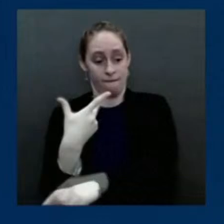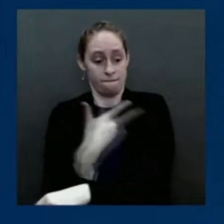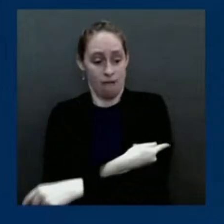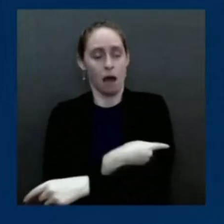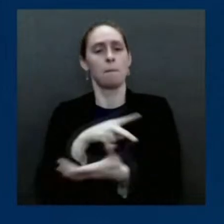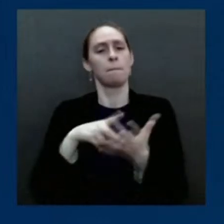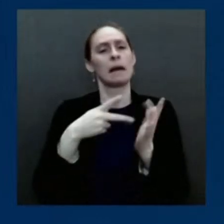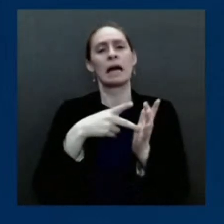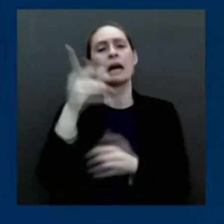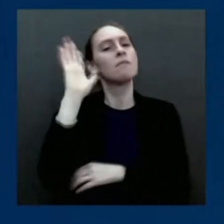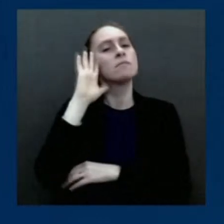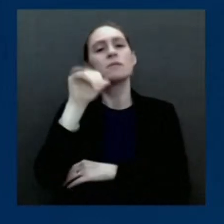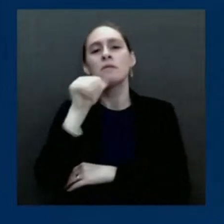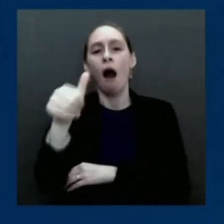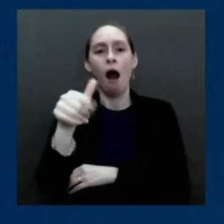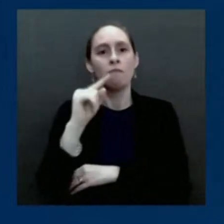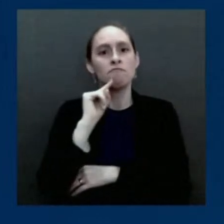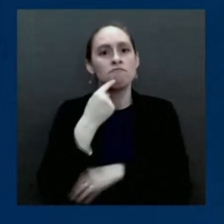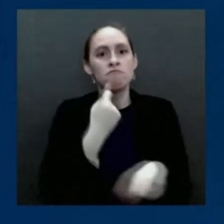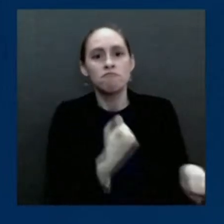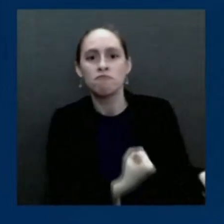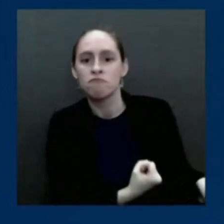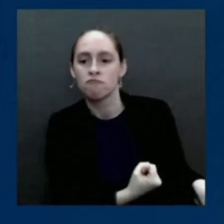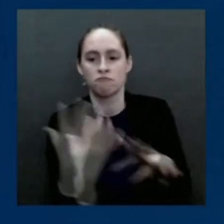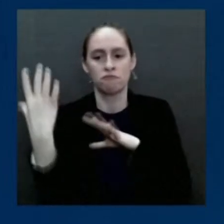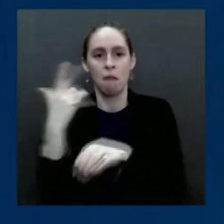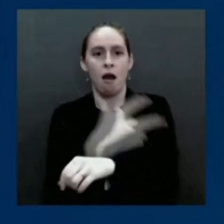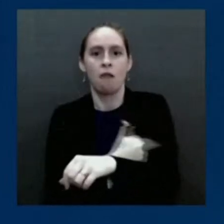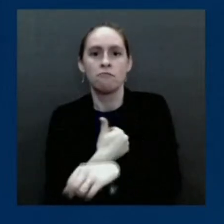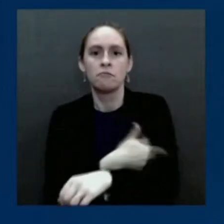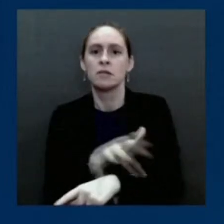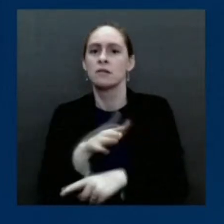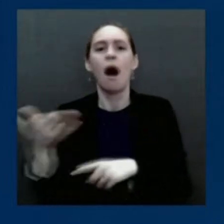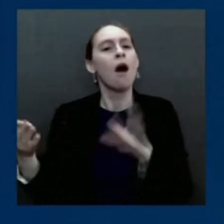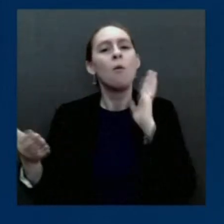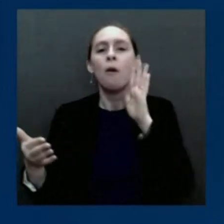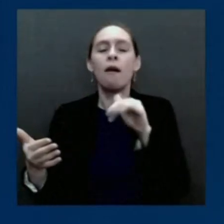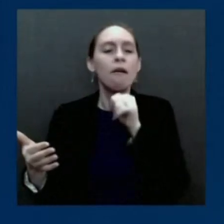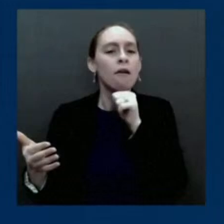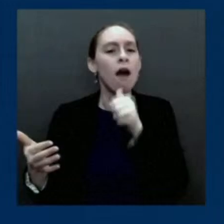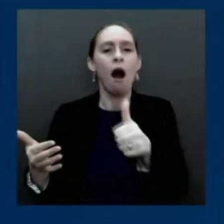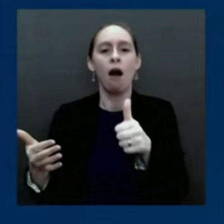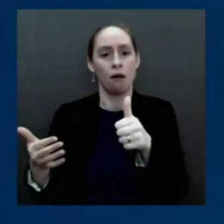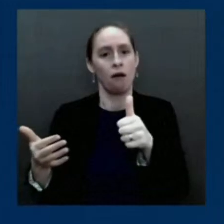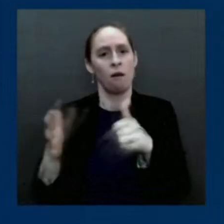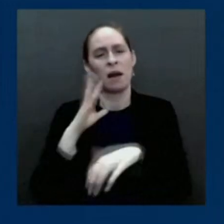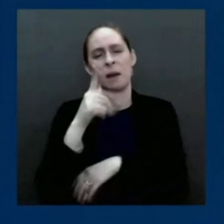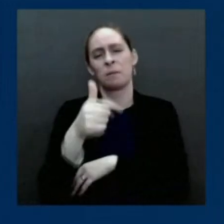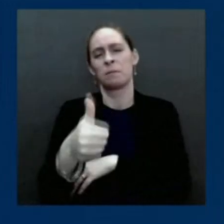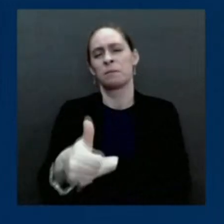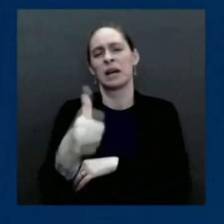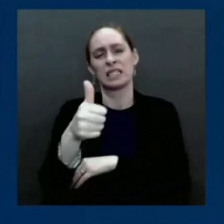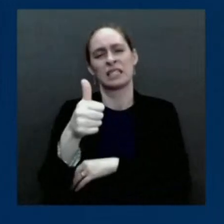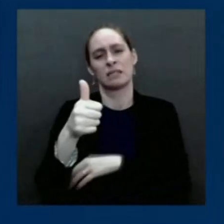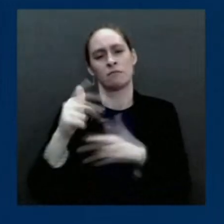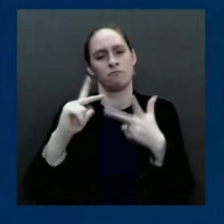THAT BOOSTERS BRING BACK UP